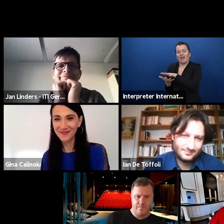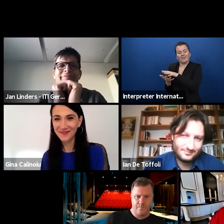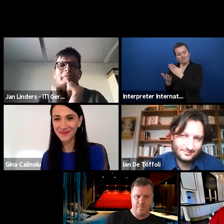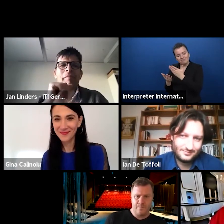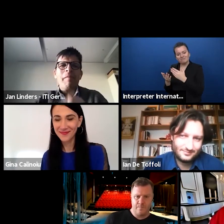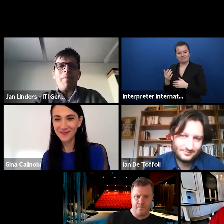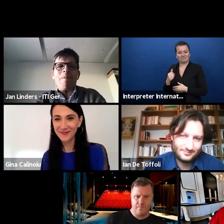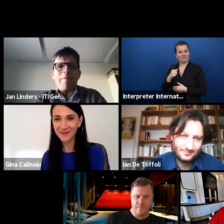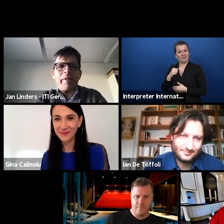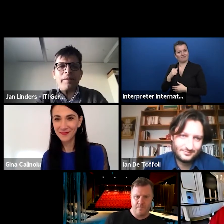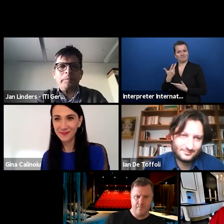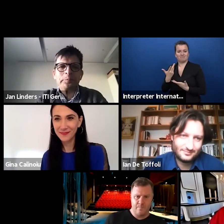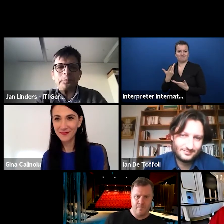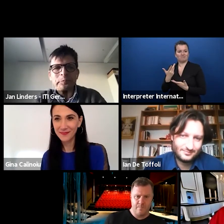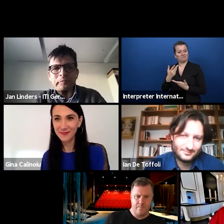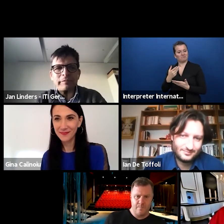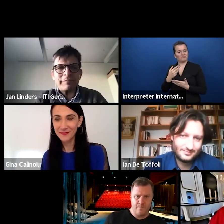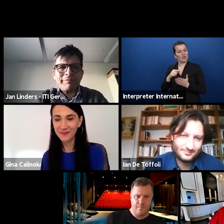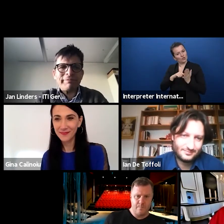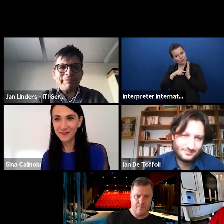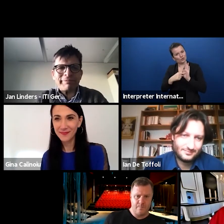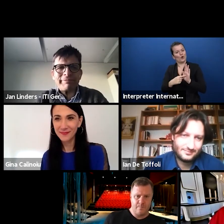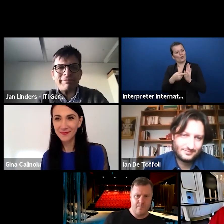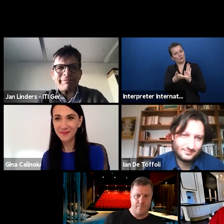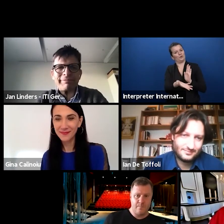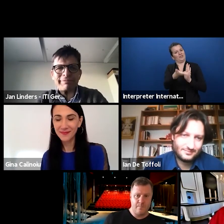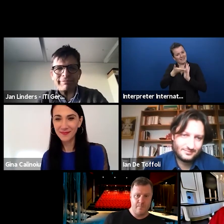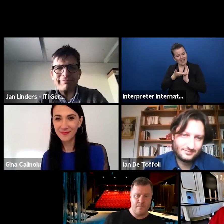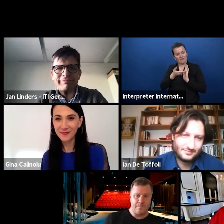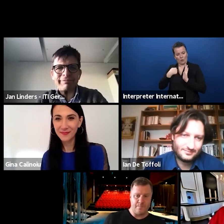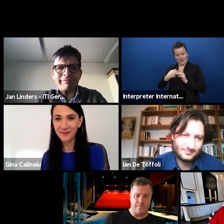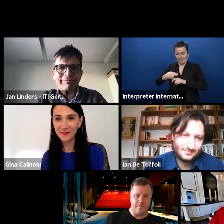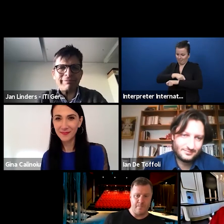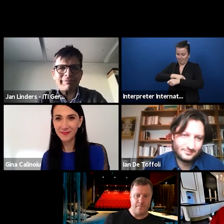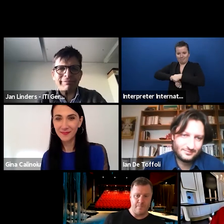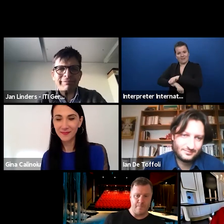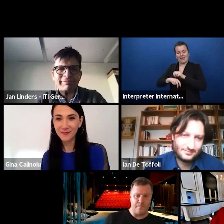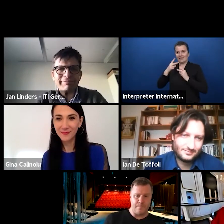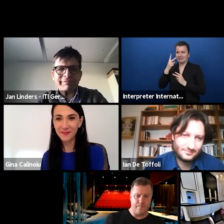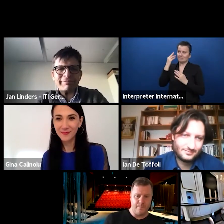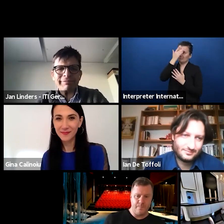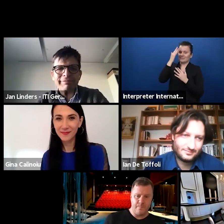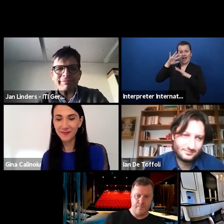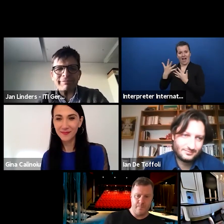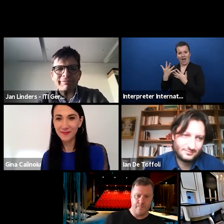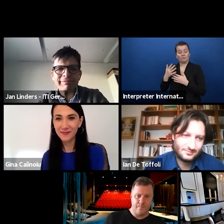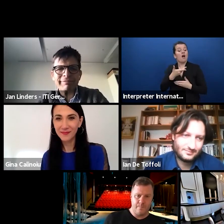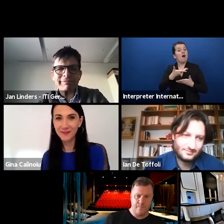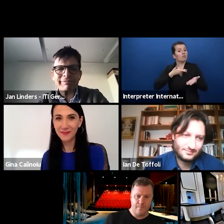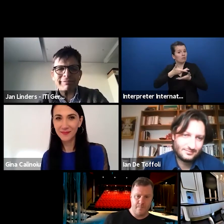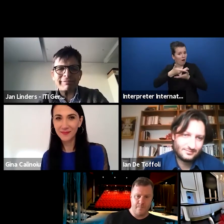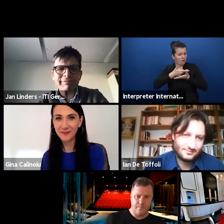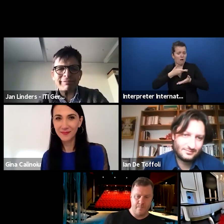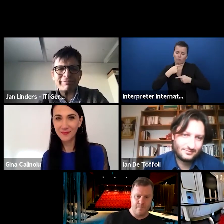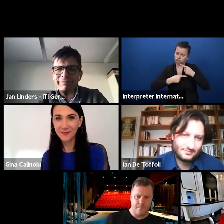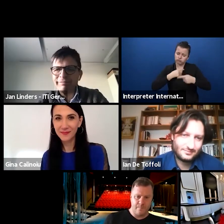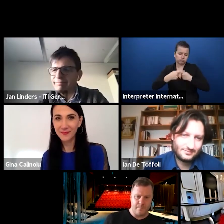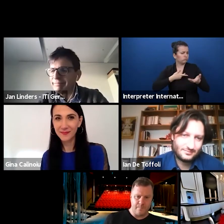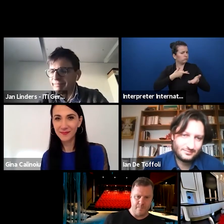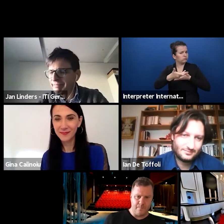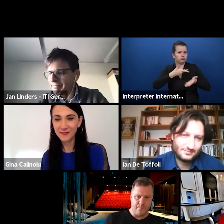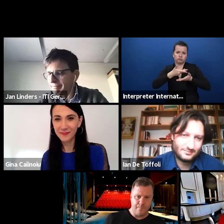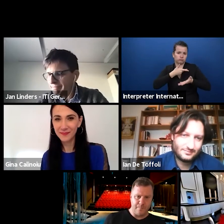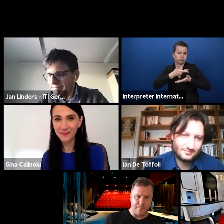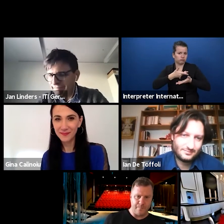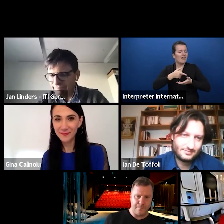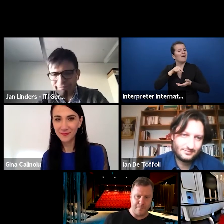tasks you gave us and we will continue in dialogue on this, it's a very important message I think